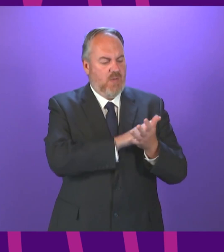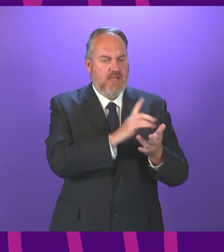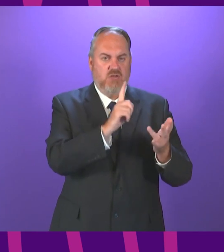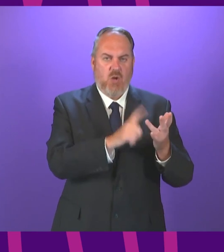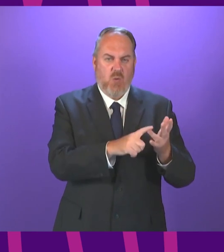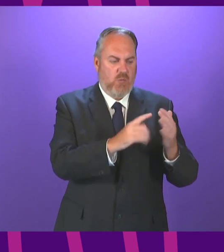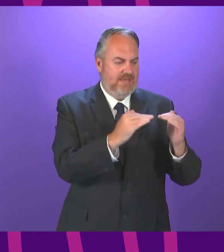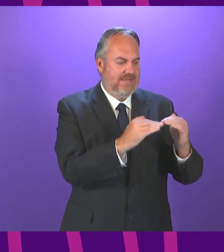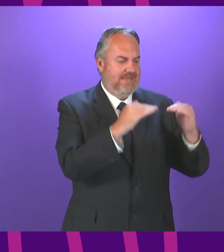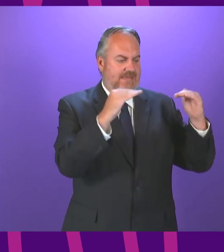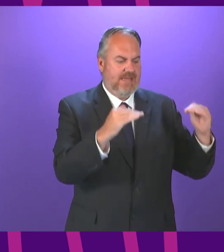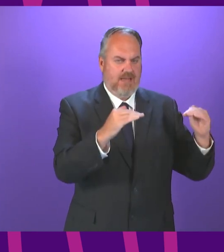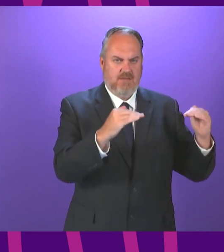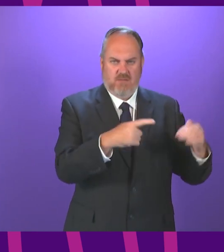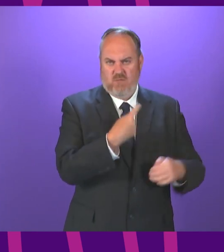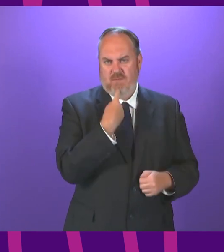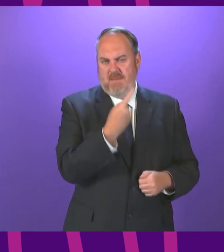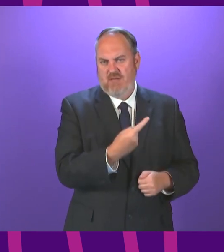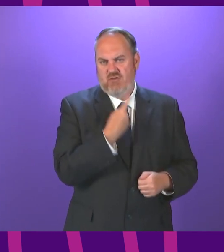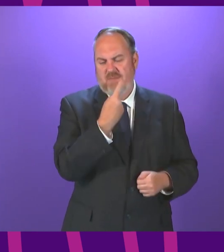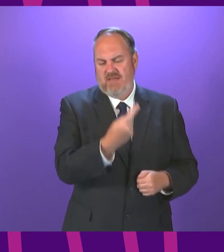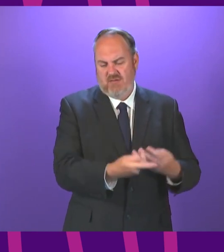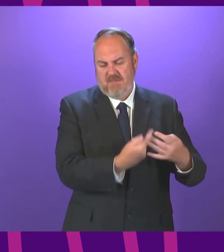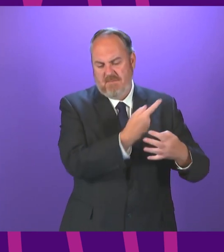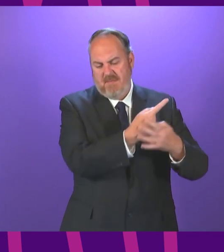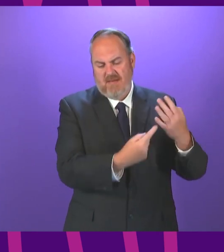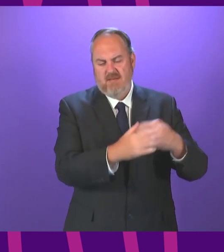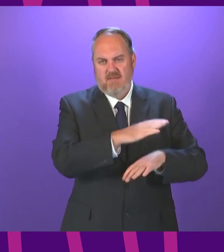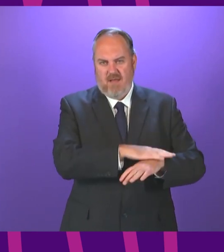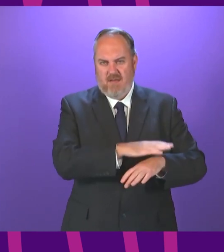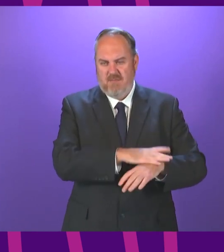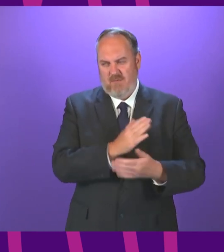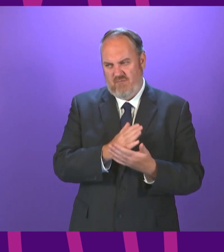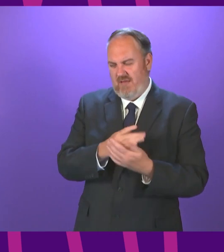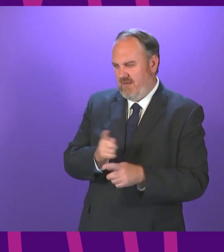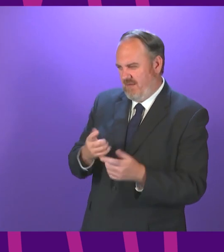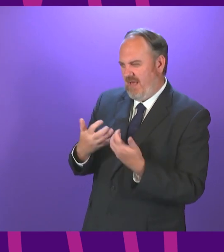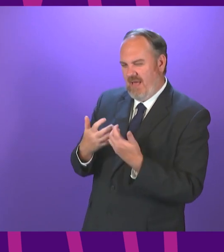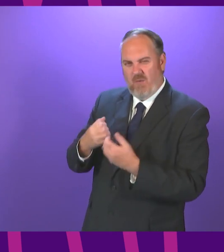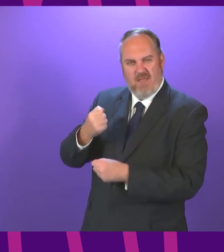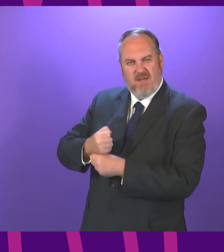performance. Those figures must now act as a wake-up call, so how will the Government guarantee